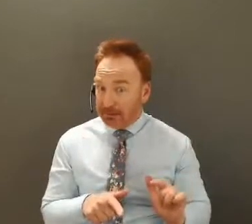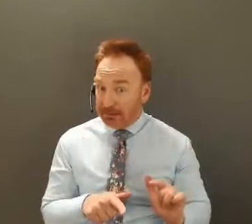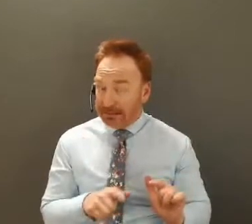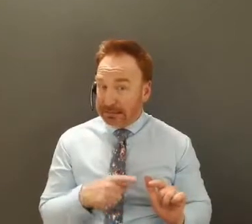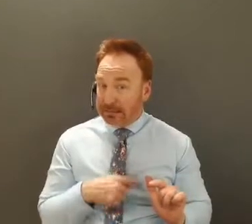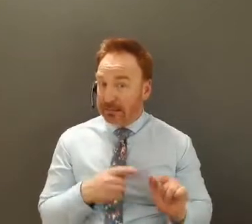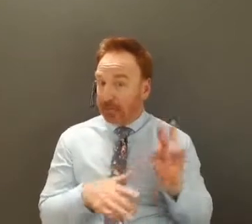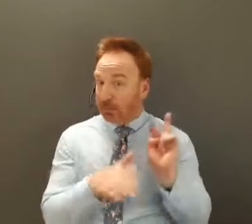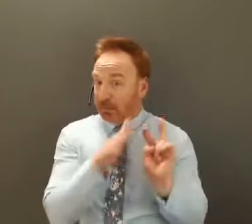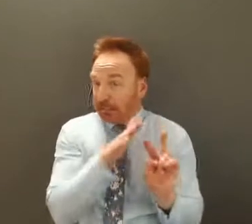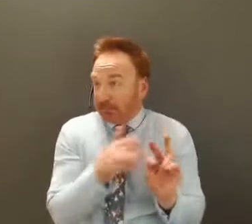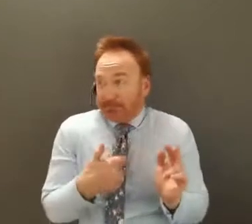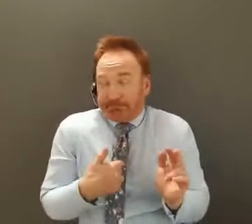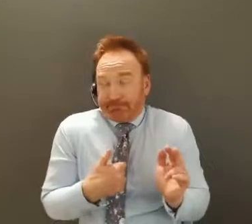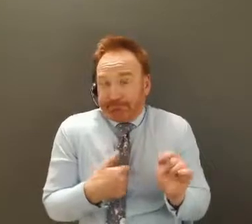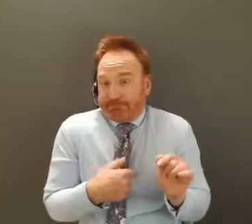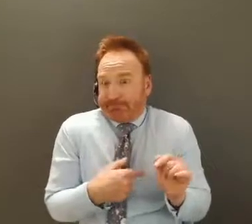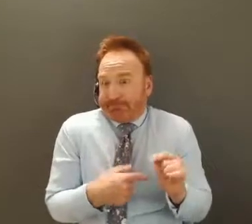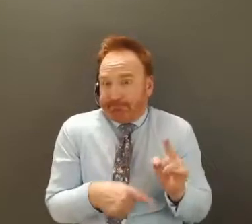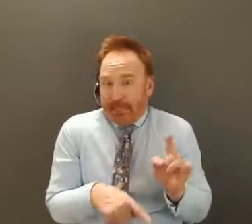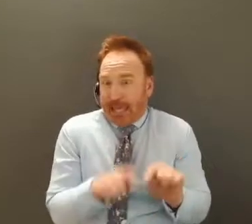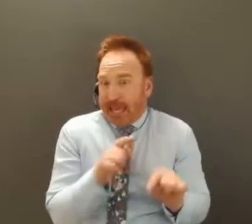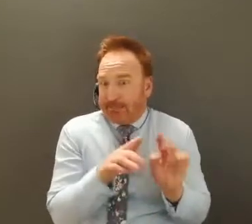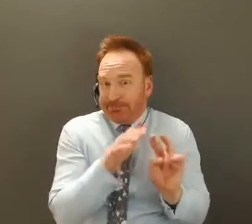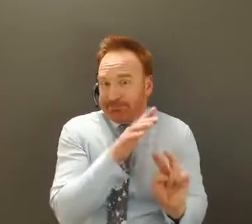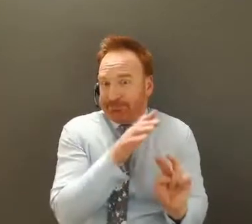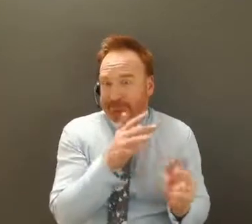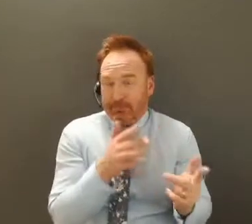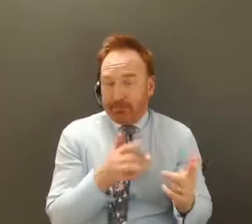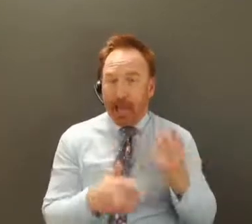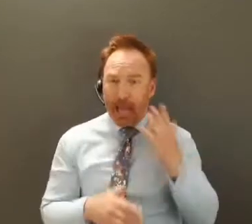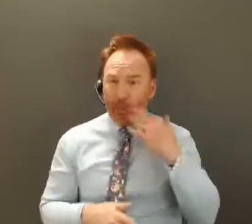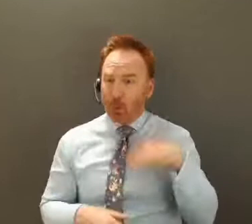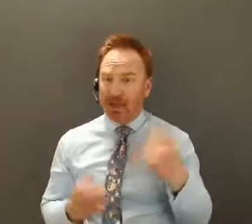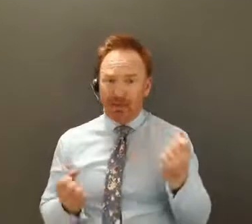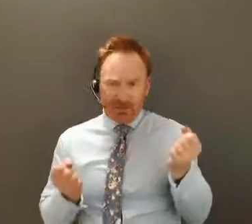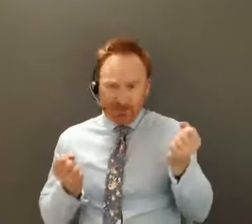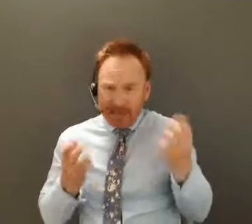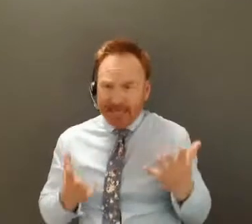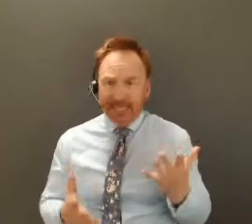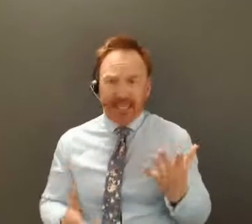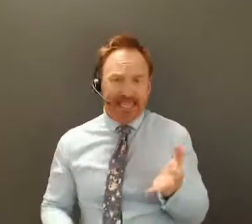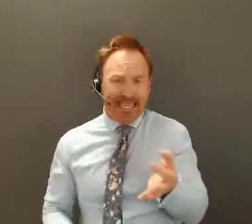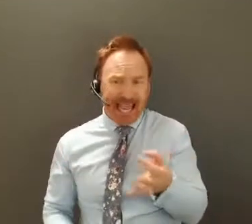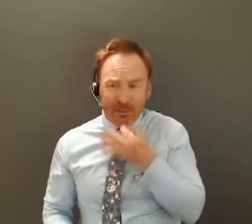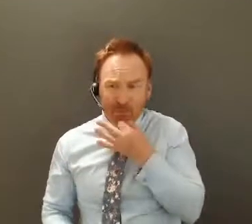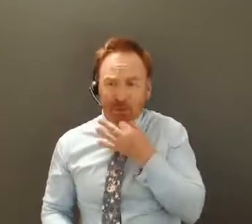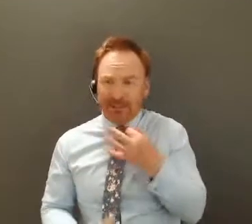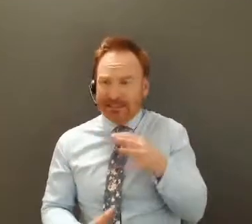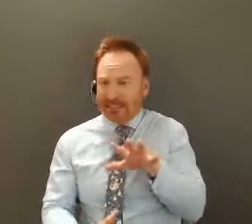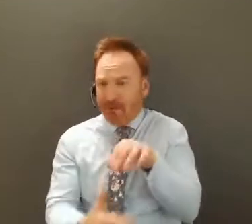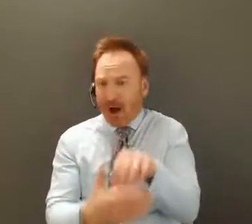information about community connections in the United States first which is where the